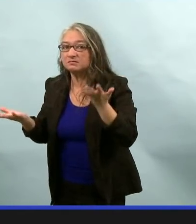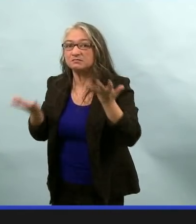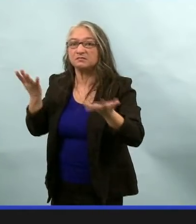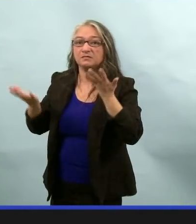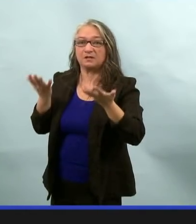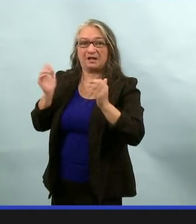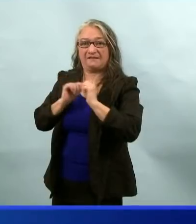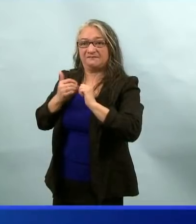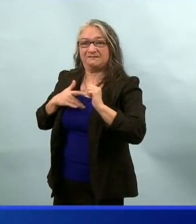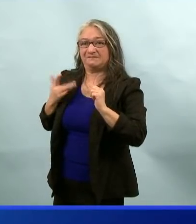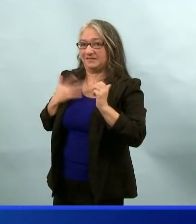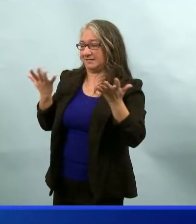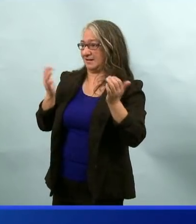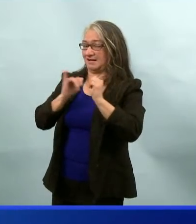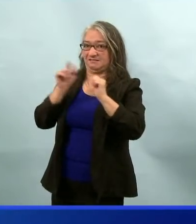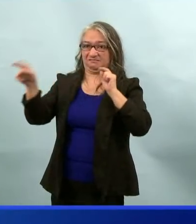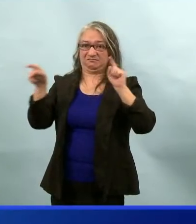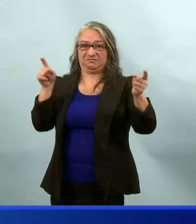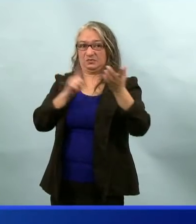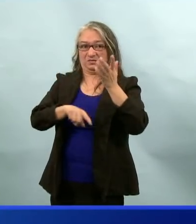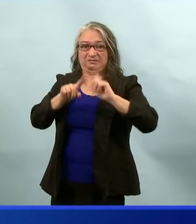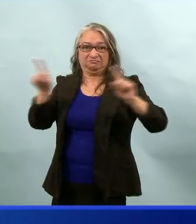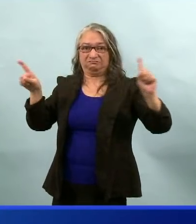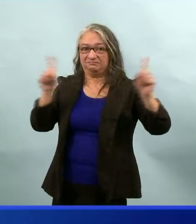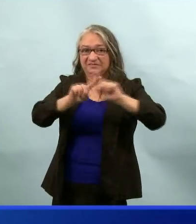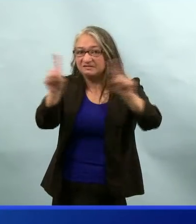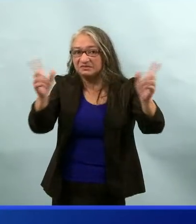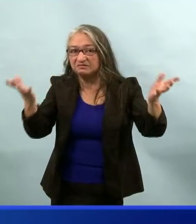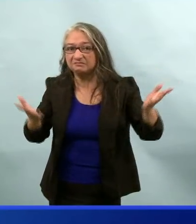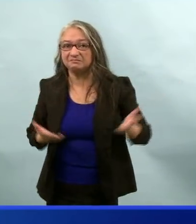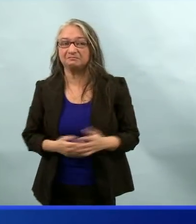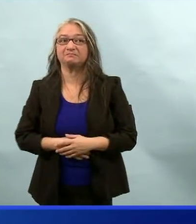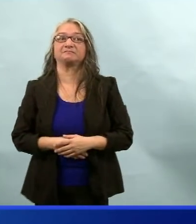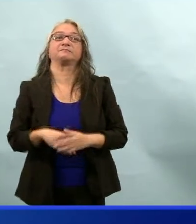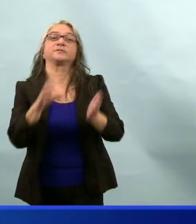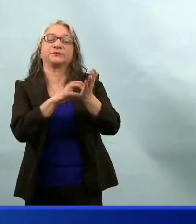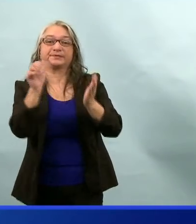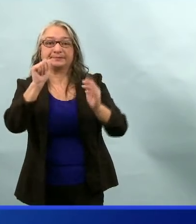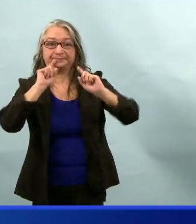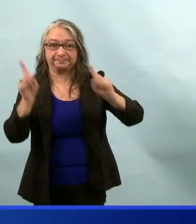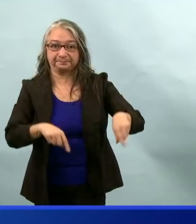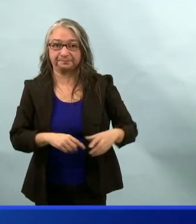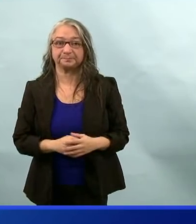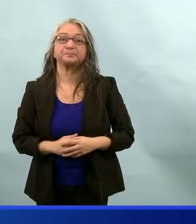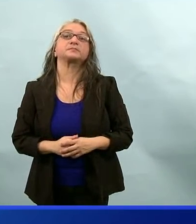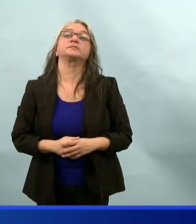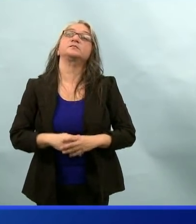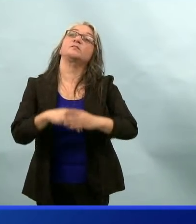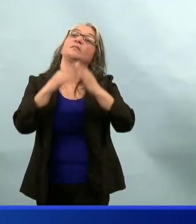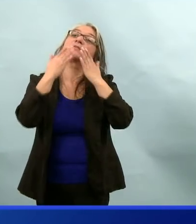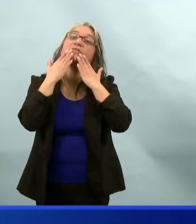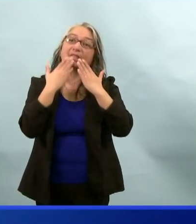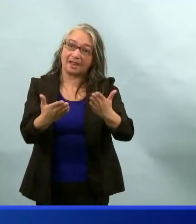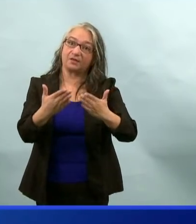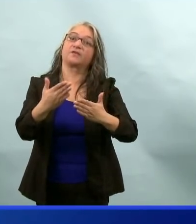again i want to thank everyone who has been doing the right thing and will continue to thank them you know i want to thank all the health care workers who have been working